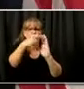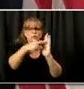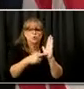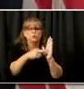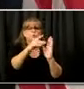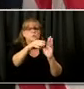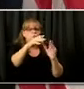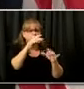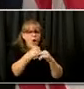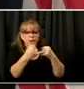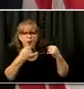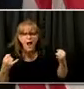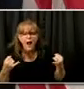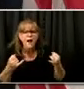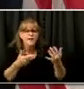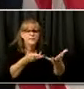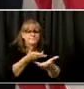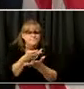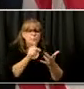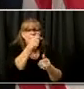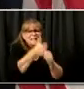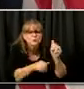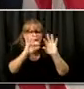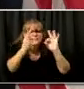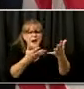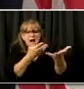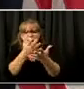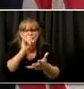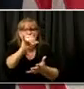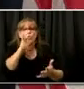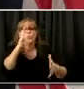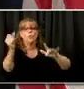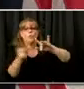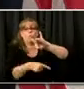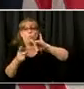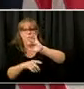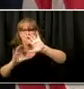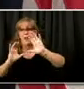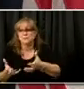department of local affairs through the next step program to support education housing partnerships